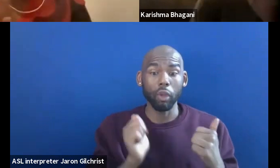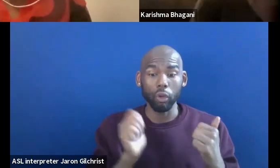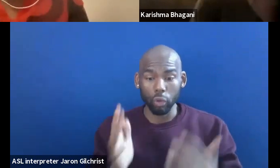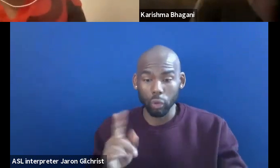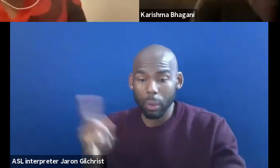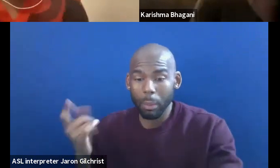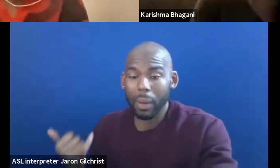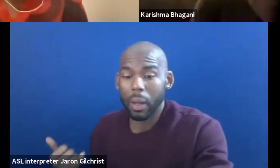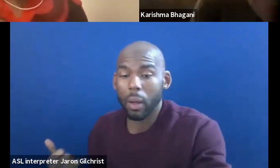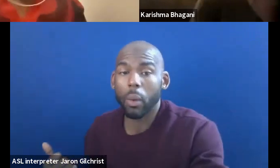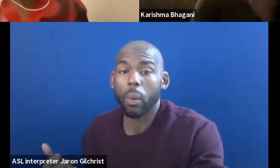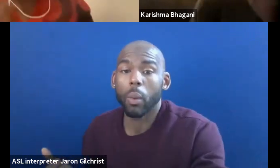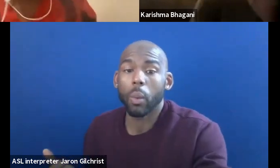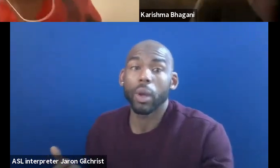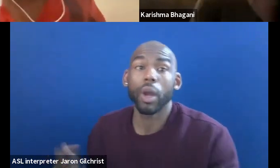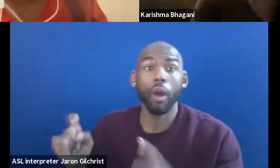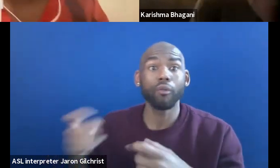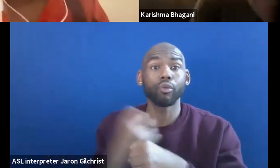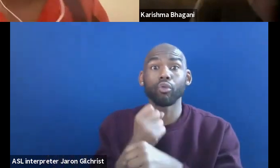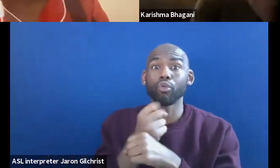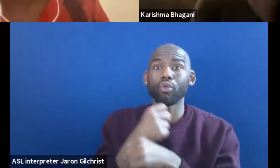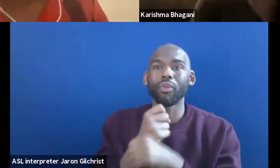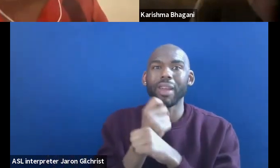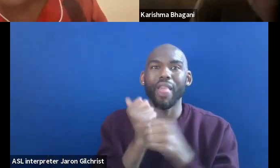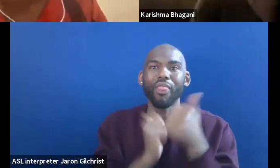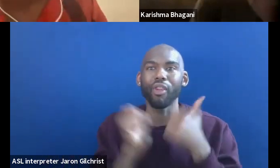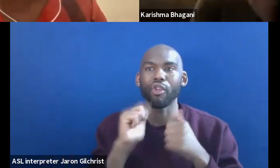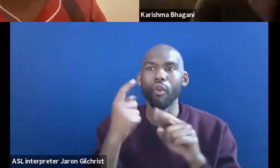to create a whole new set to that role, focus on that.